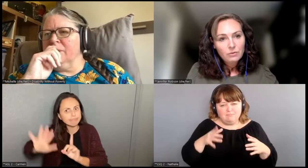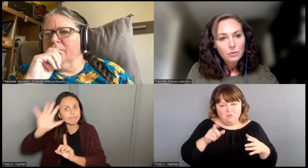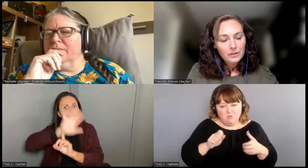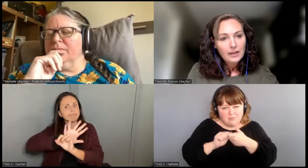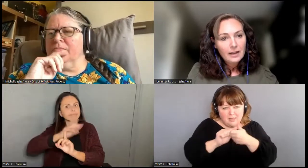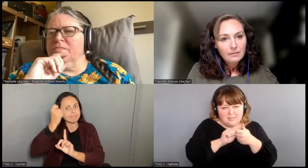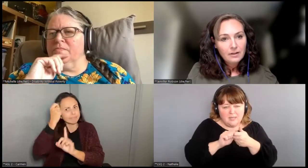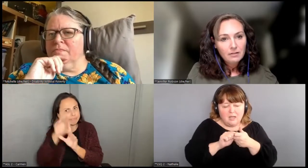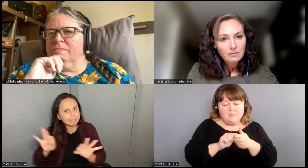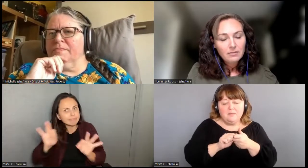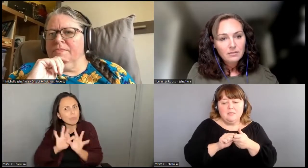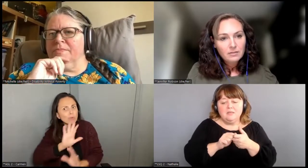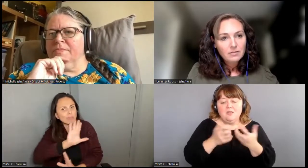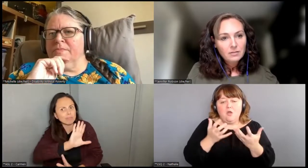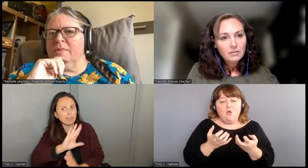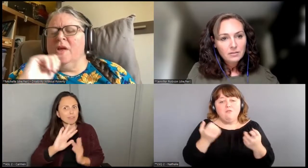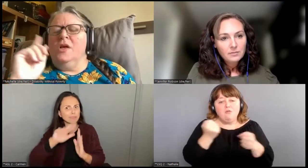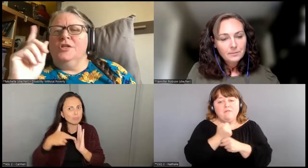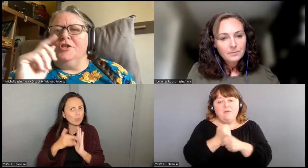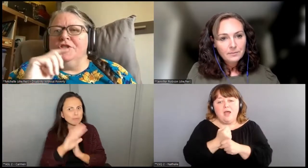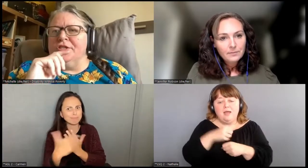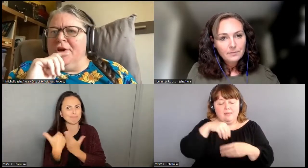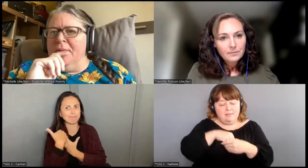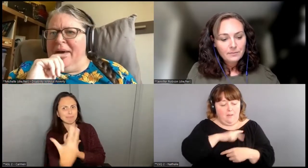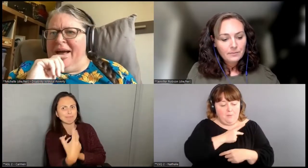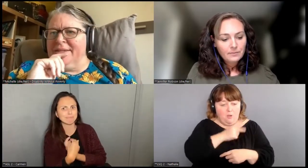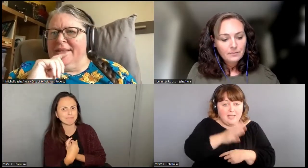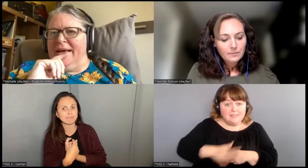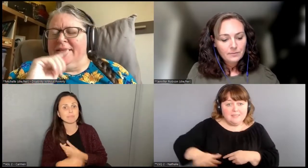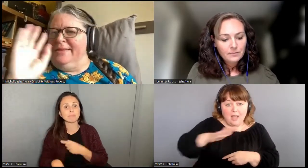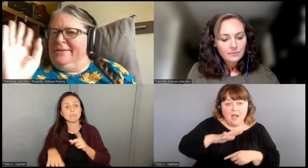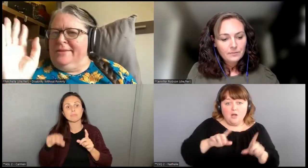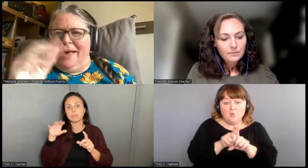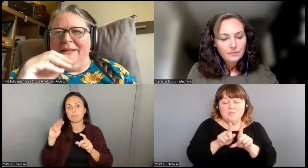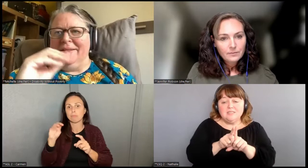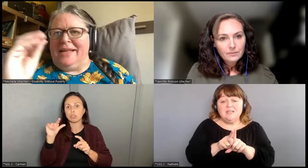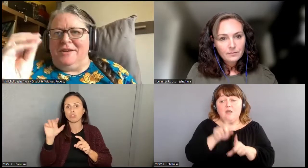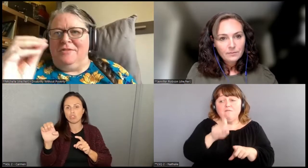ROLE THEY HAVE THERE. SO JUST GOING BACK TO THAT DEBATE, SECOND